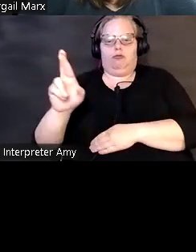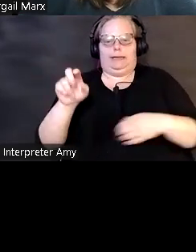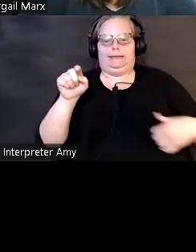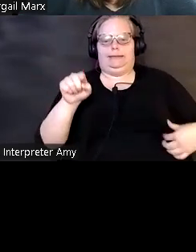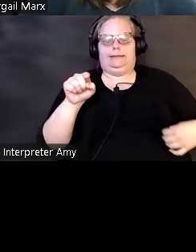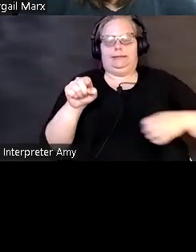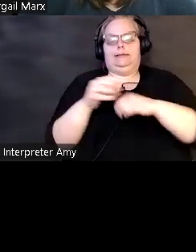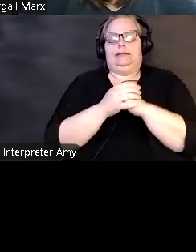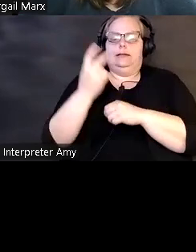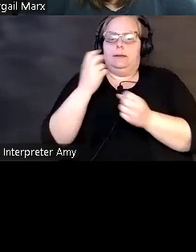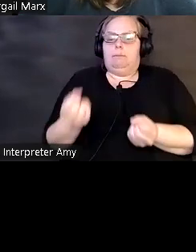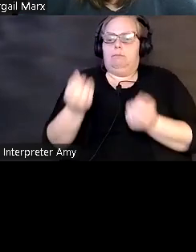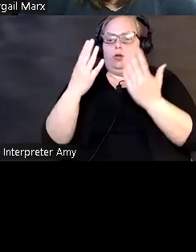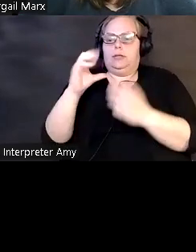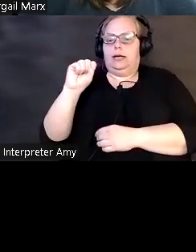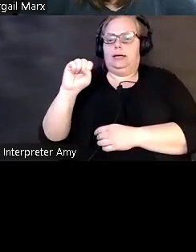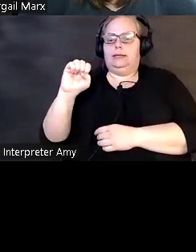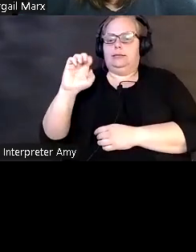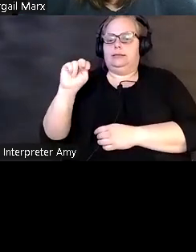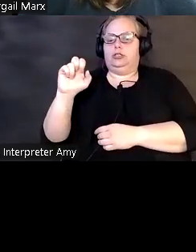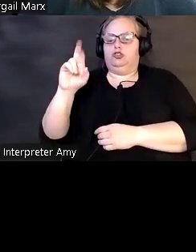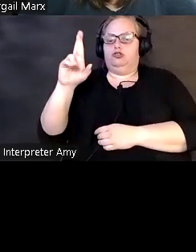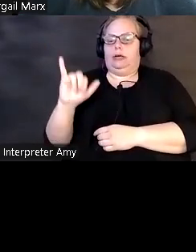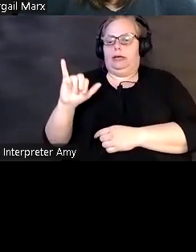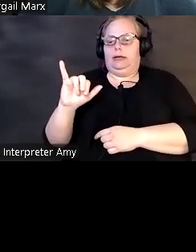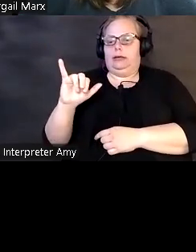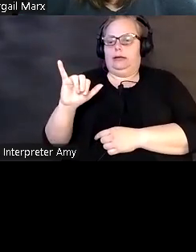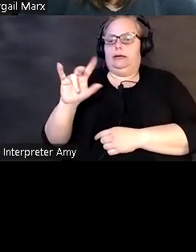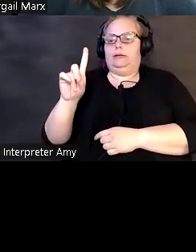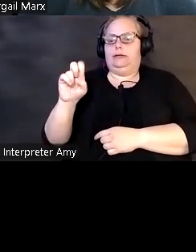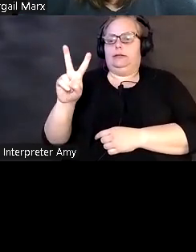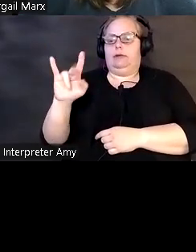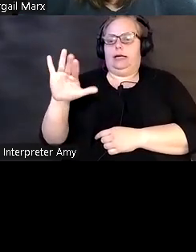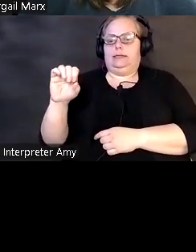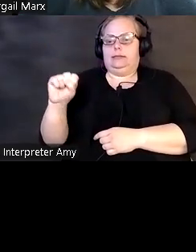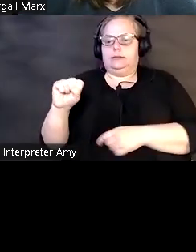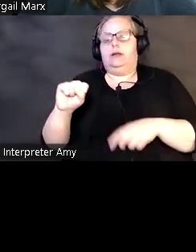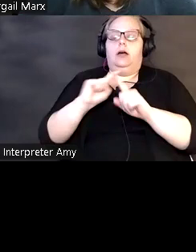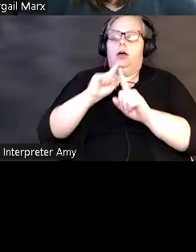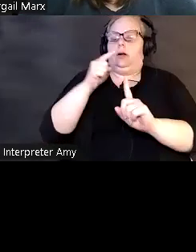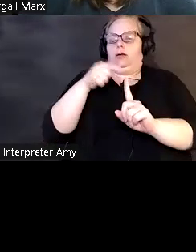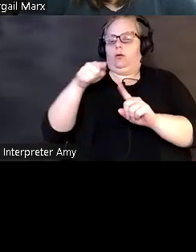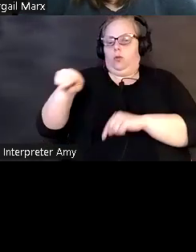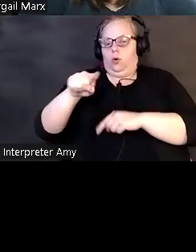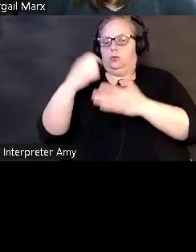we have some multisensory devices. And these devices really are for individuals